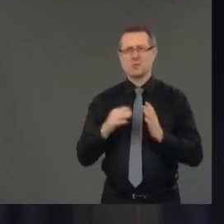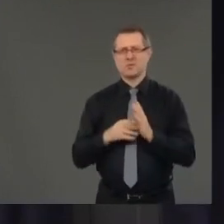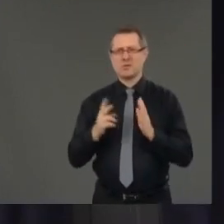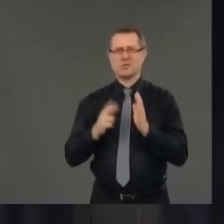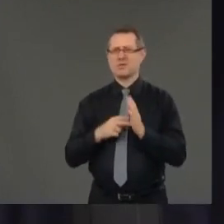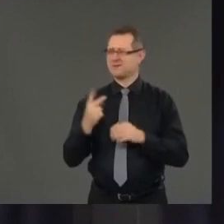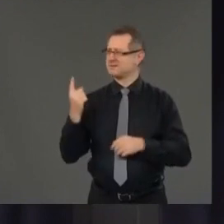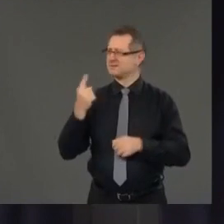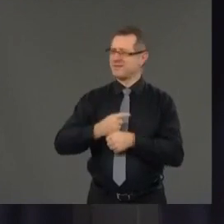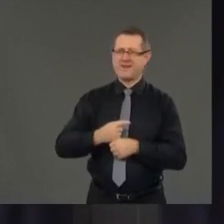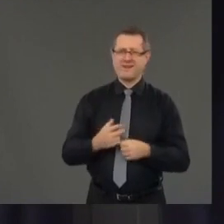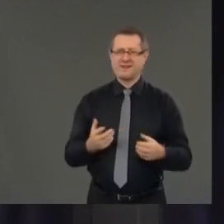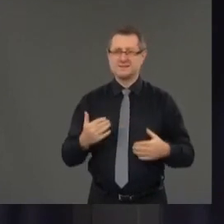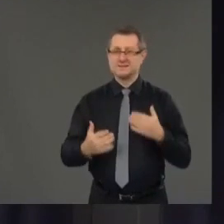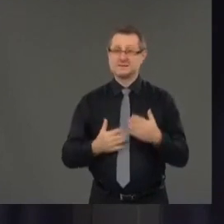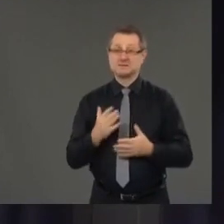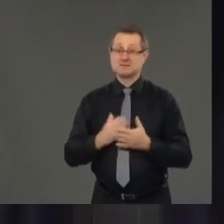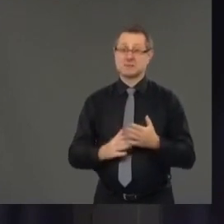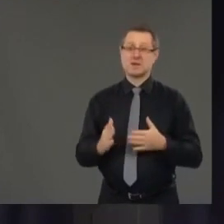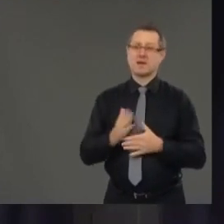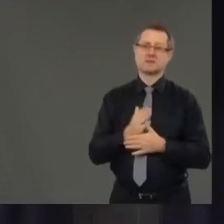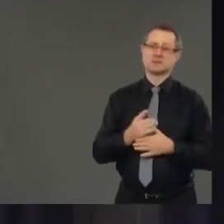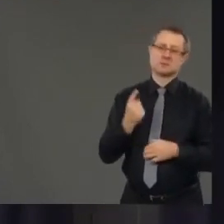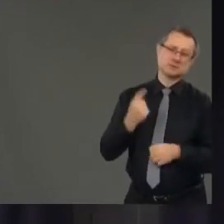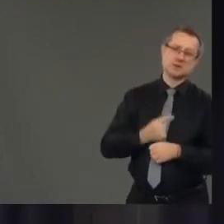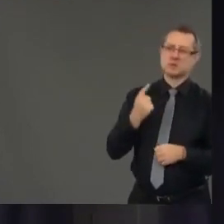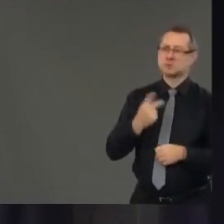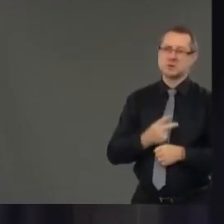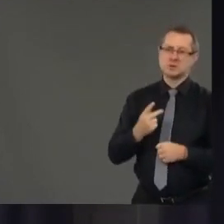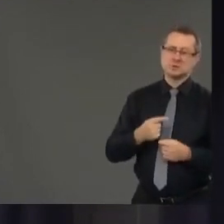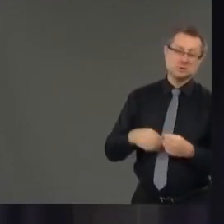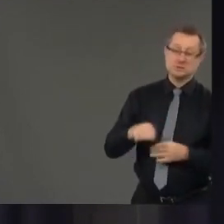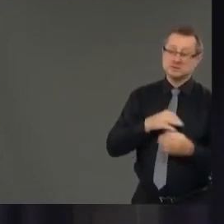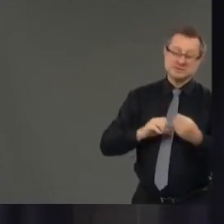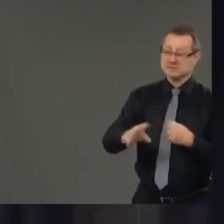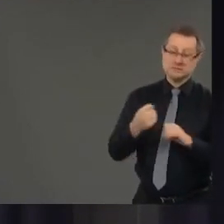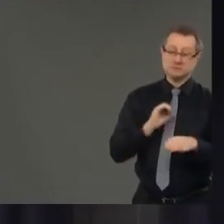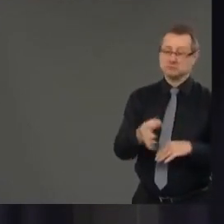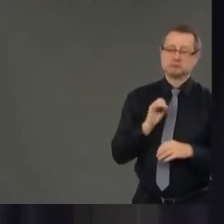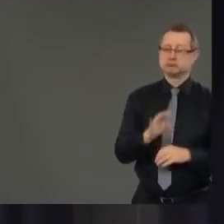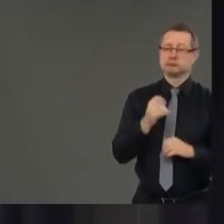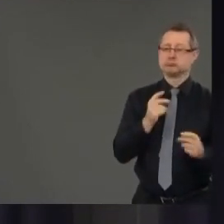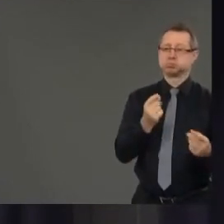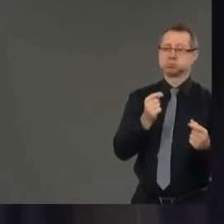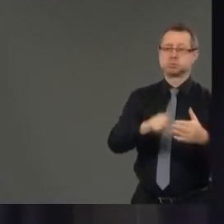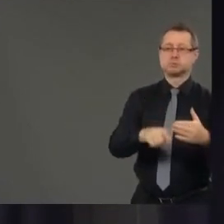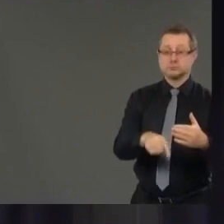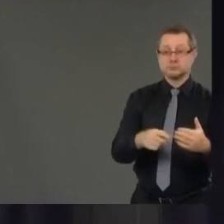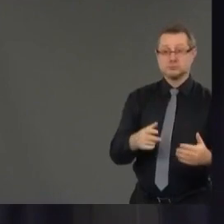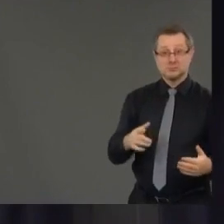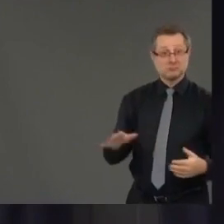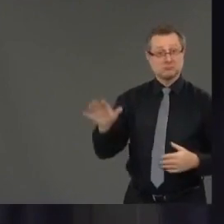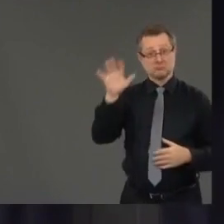WE HAVE SOME LABS THAT DO TEN TESTS A DAY.